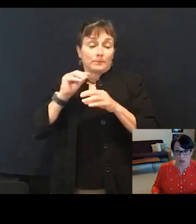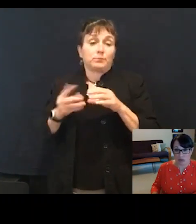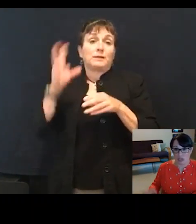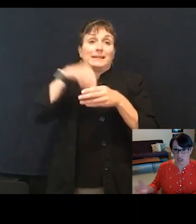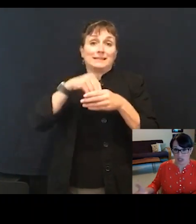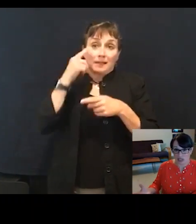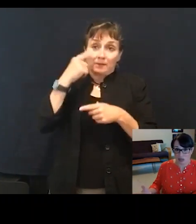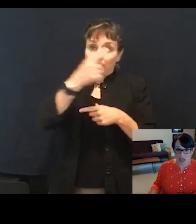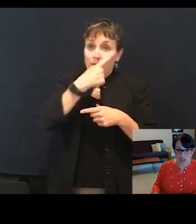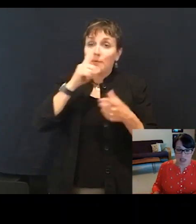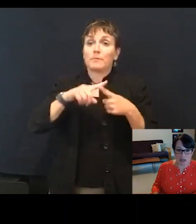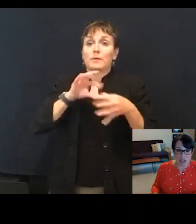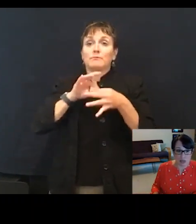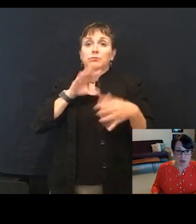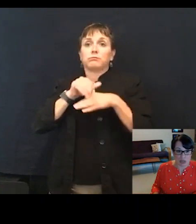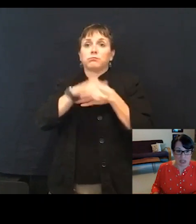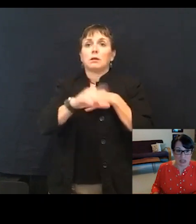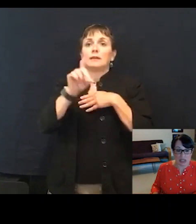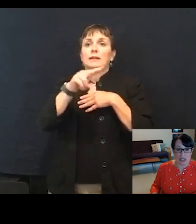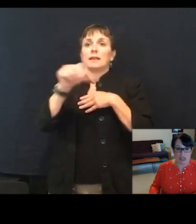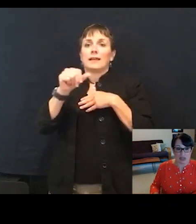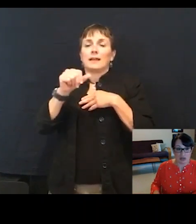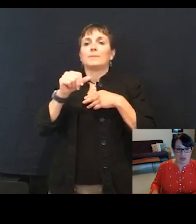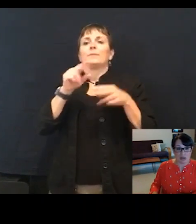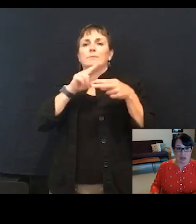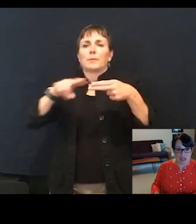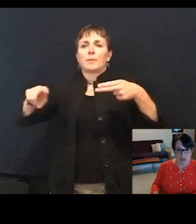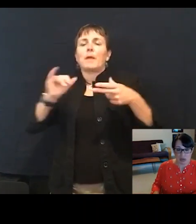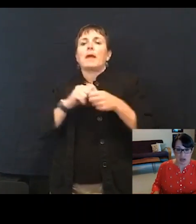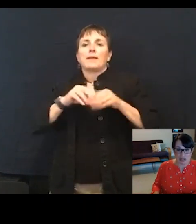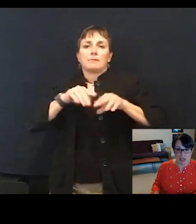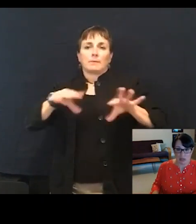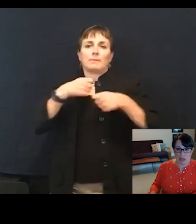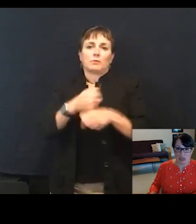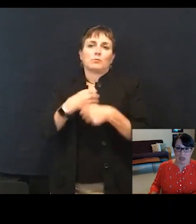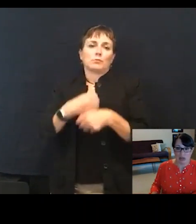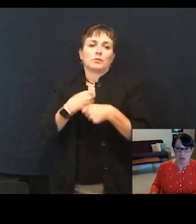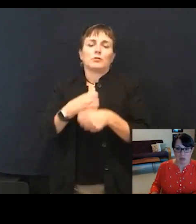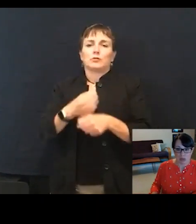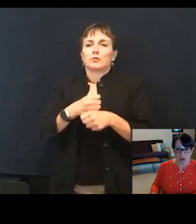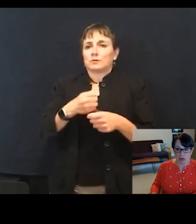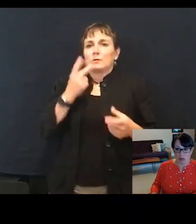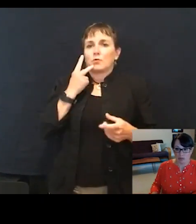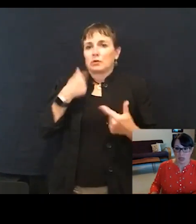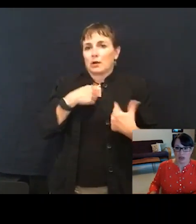So in this case, the myosin 7A protein. So a pretty simple concept, but one problem.